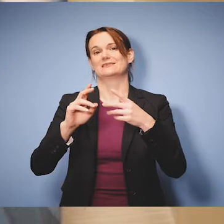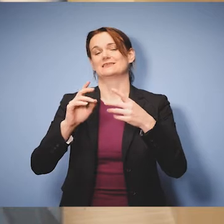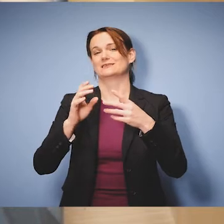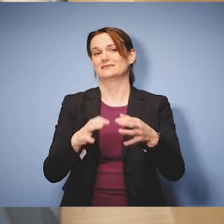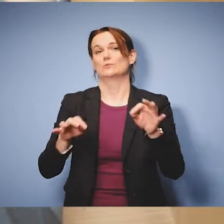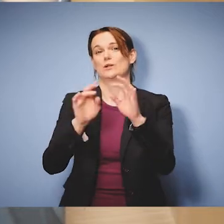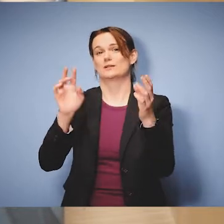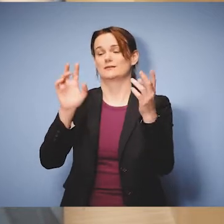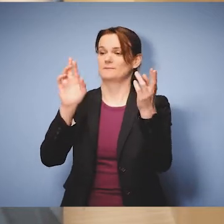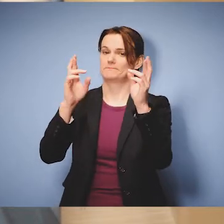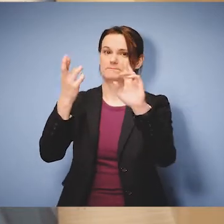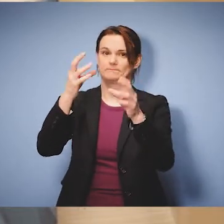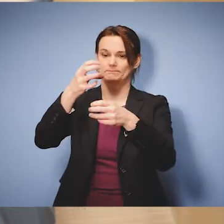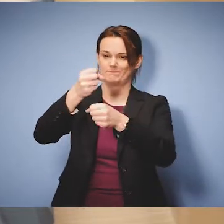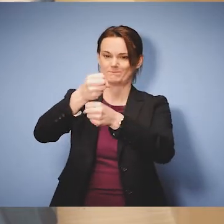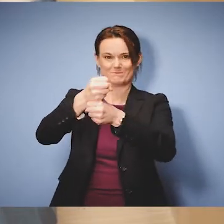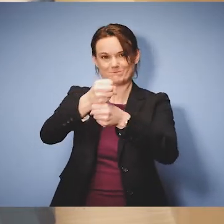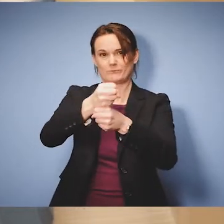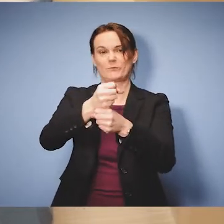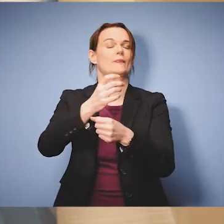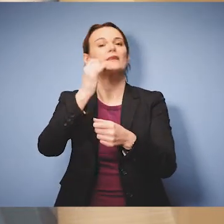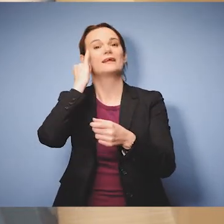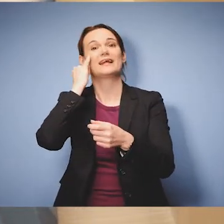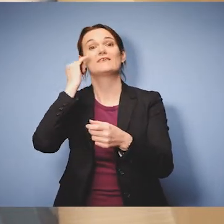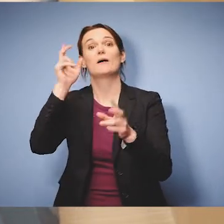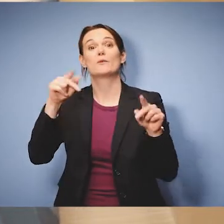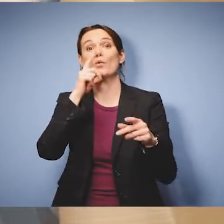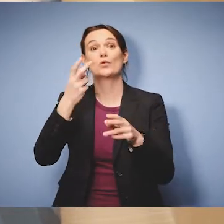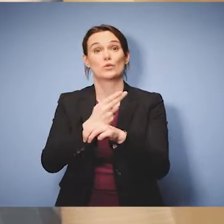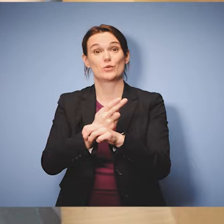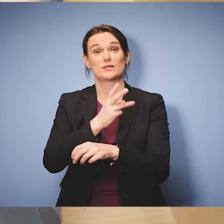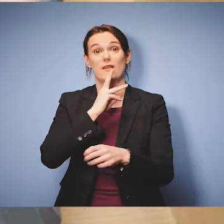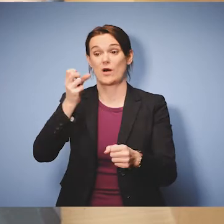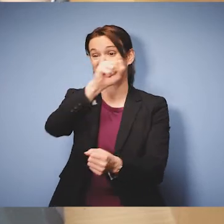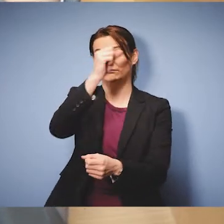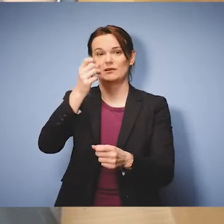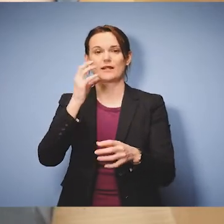So when they're using the faucet up above it's not rocking around. So I got that hand tight,